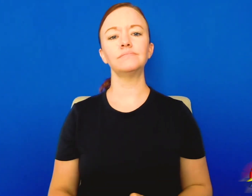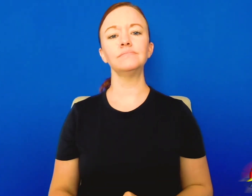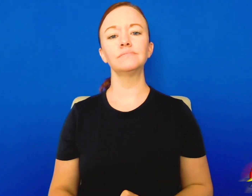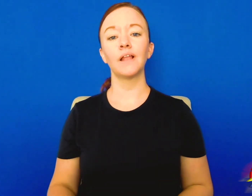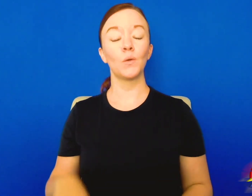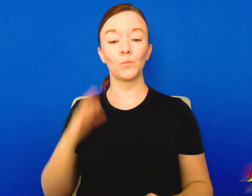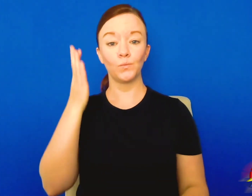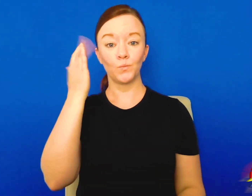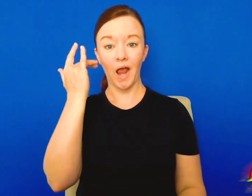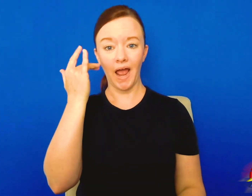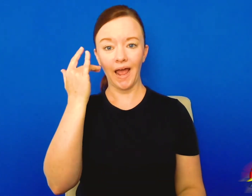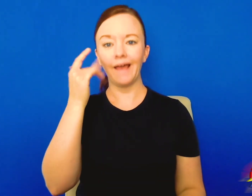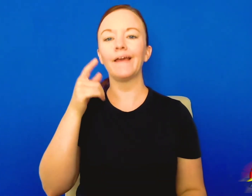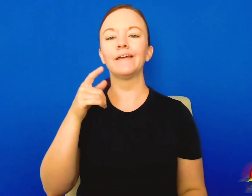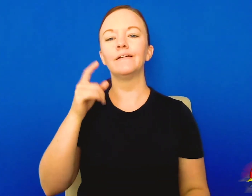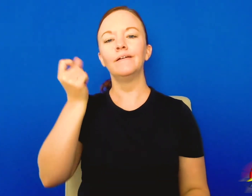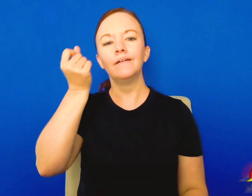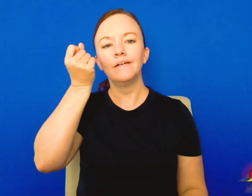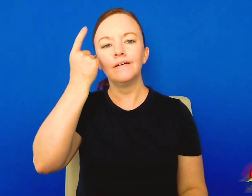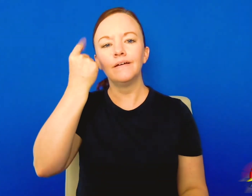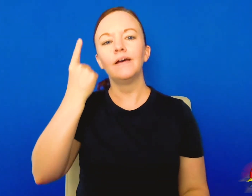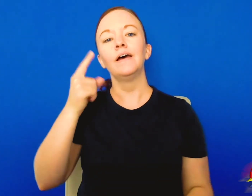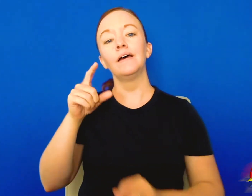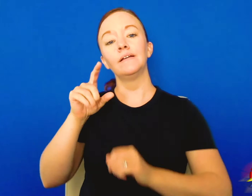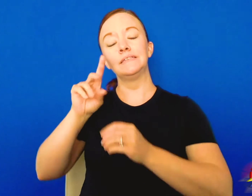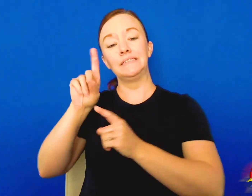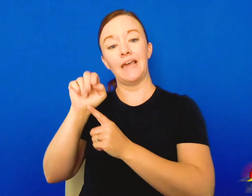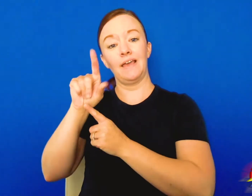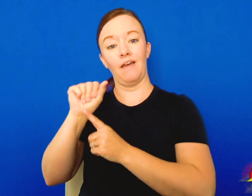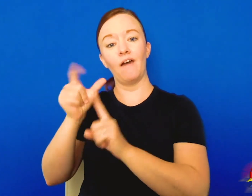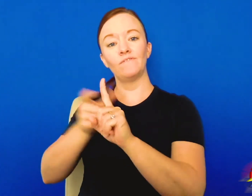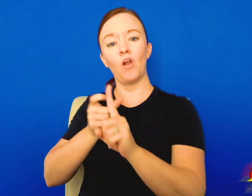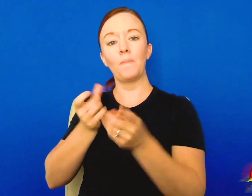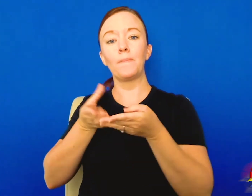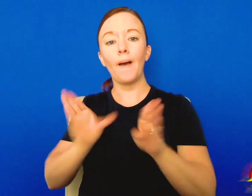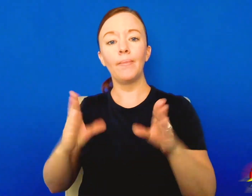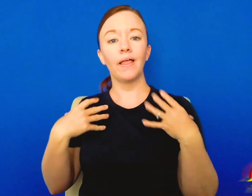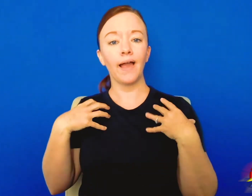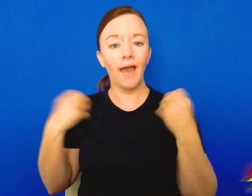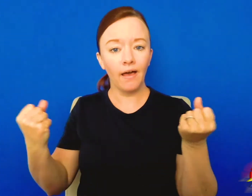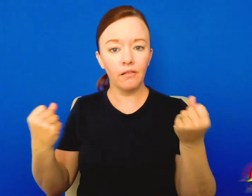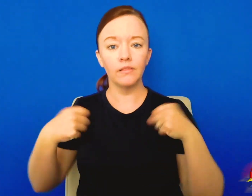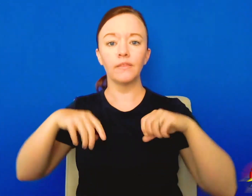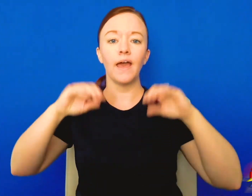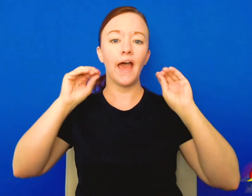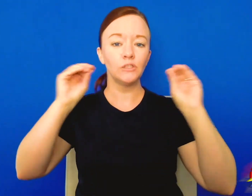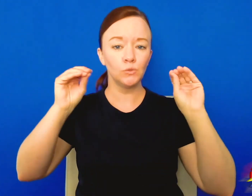AND THAT DECISIONS ARE BEING MADE USING DATA IN THE AREAS OF HEALTH AND EDUCATION